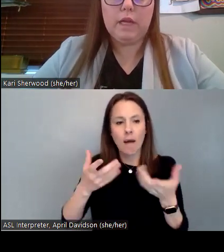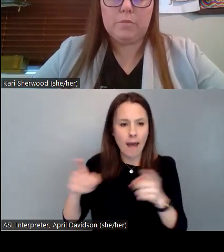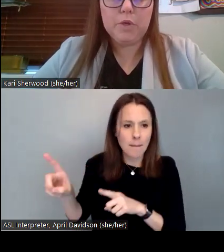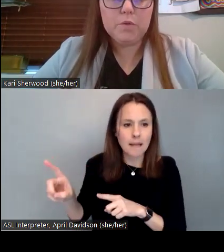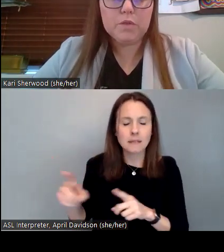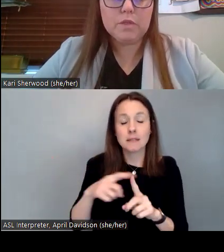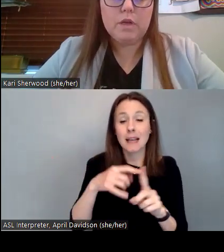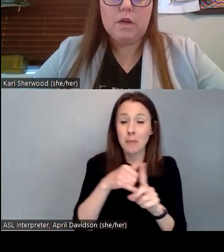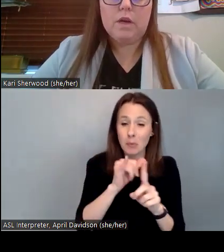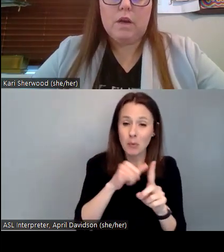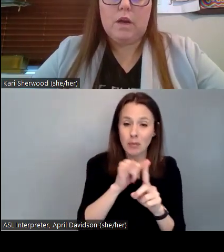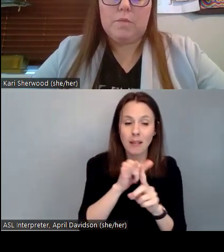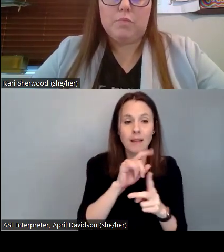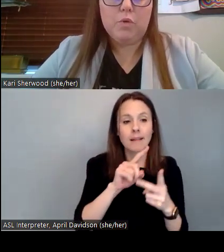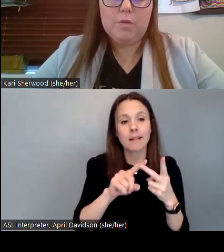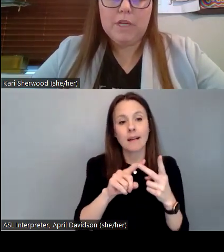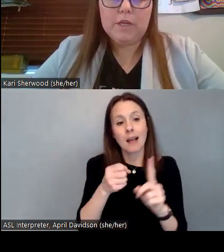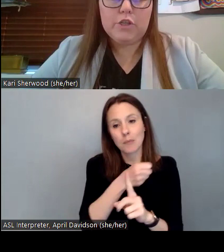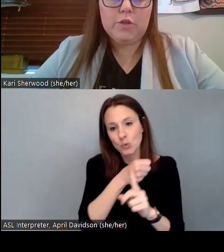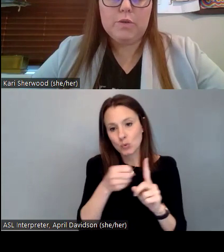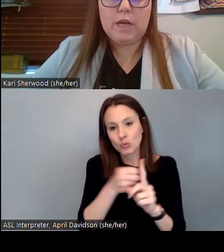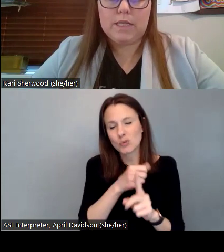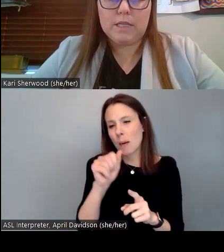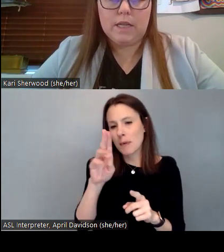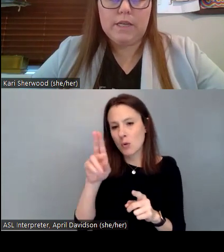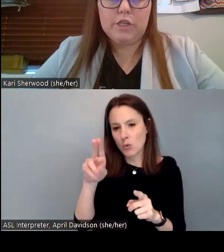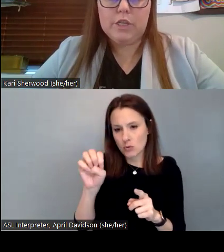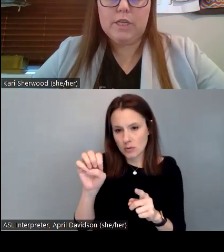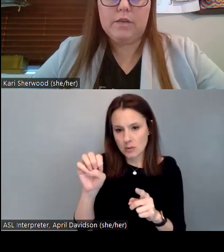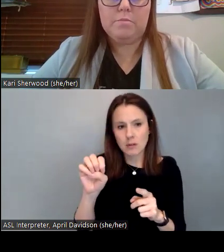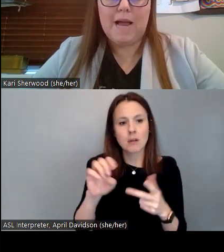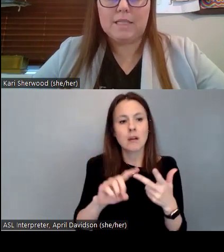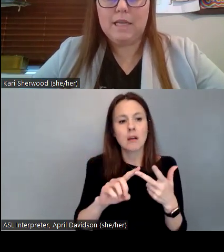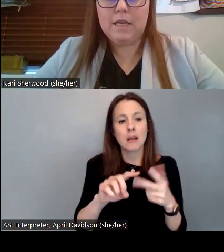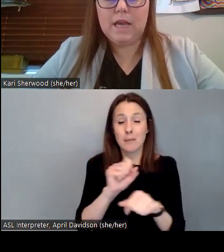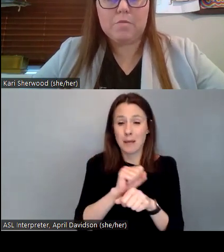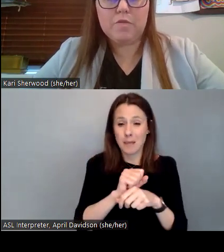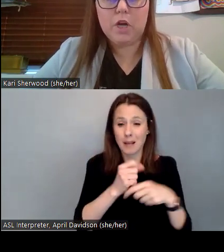and abuse, employment issues, isolation, masking,